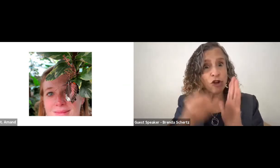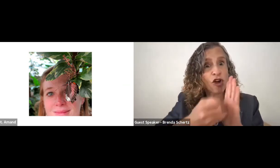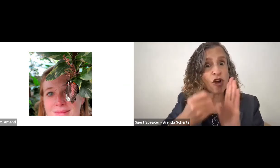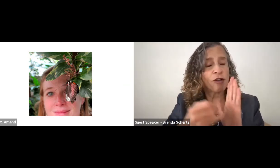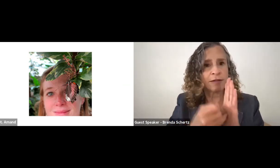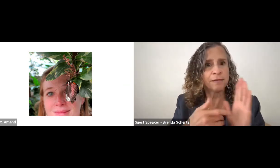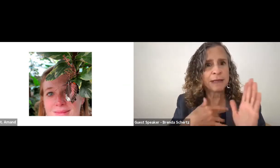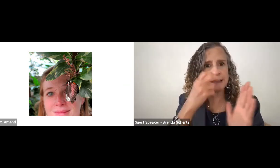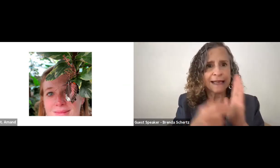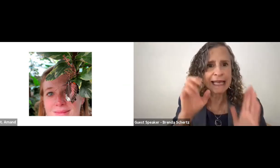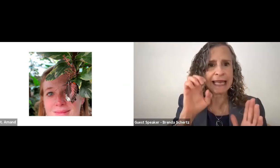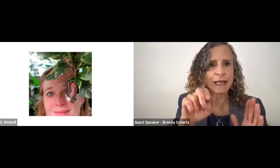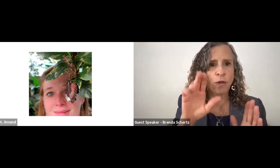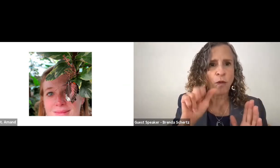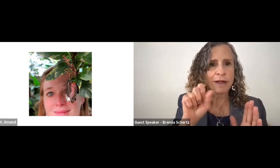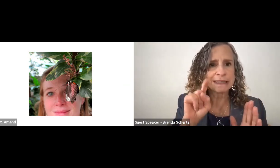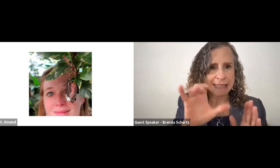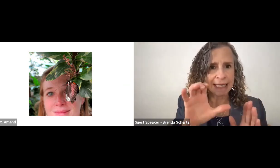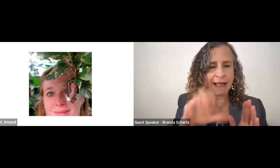and everything, and it's very interesting.